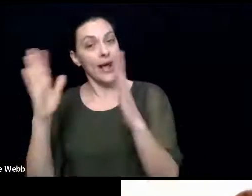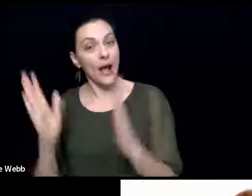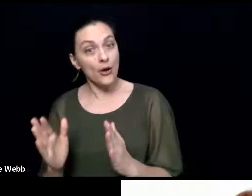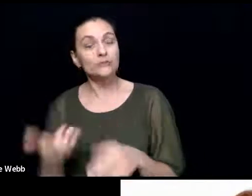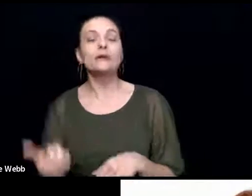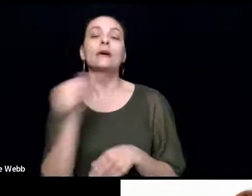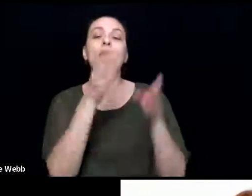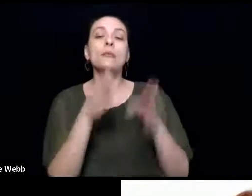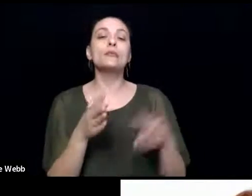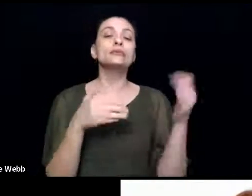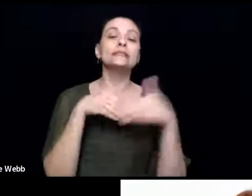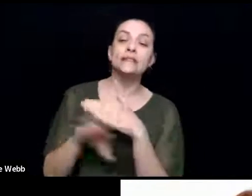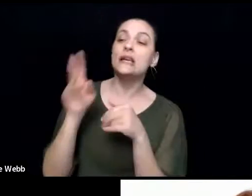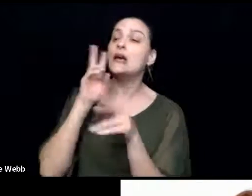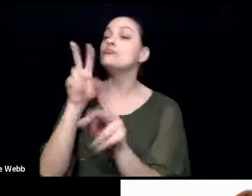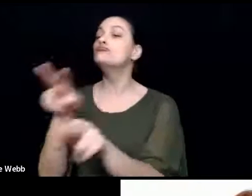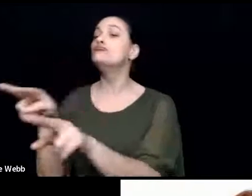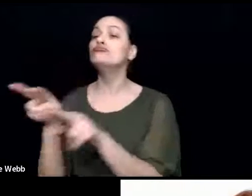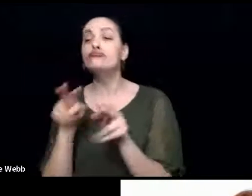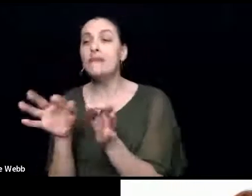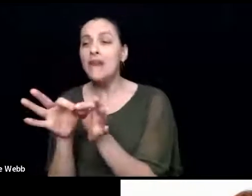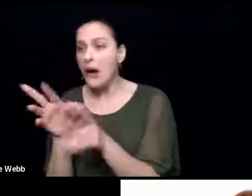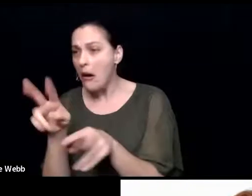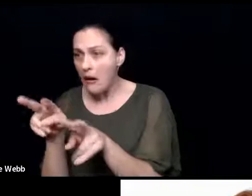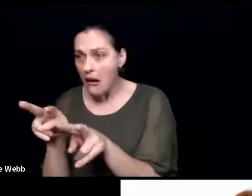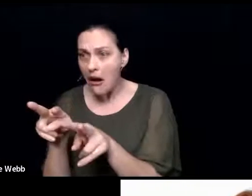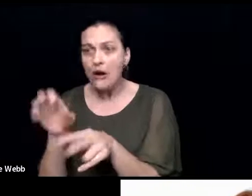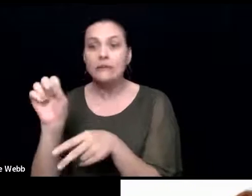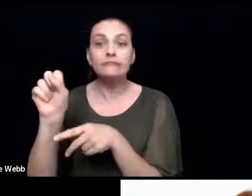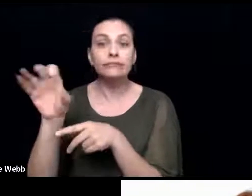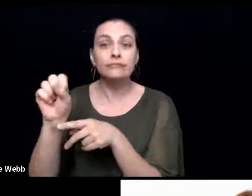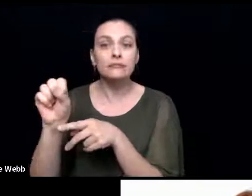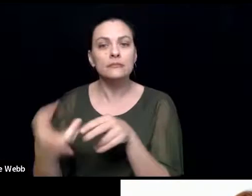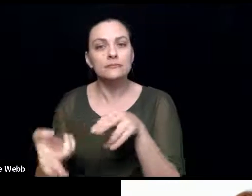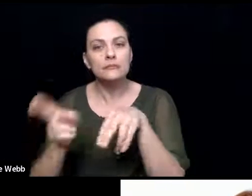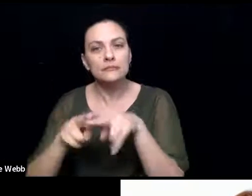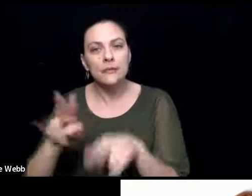People think California is progressive, but you know, it is all the same problems. Believe me,